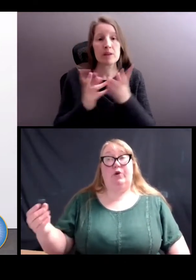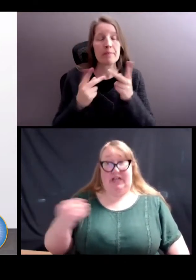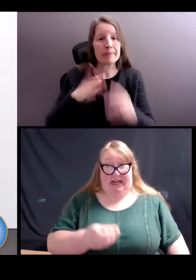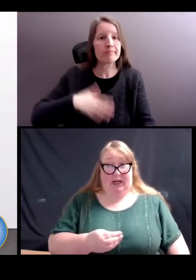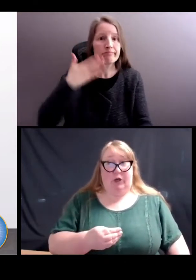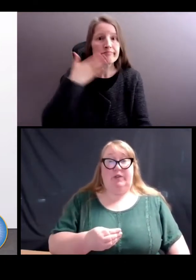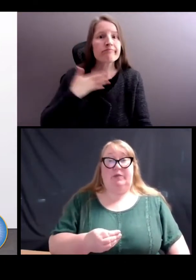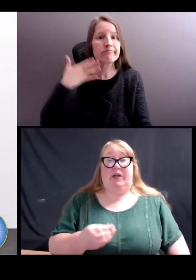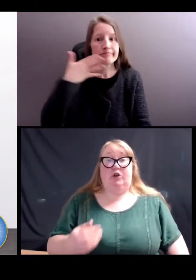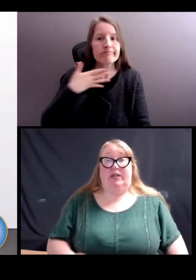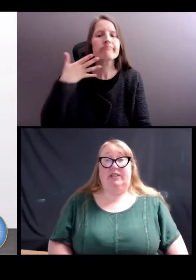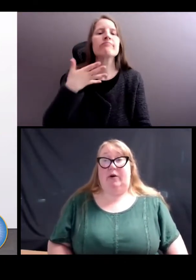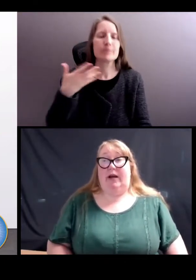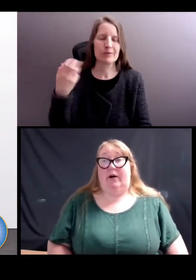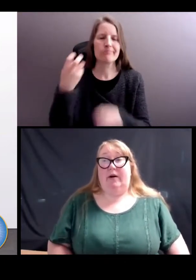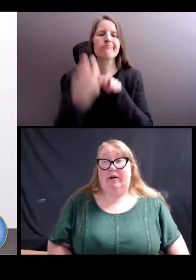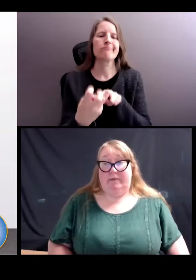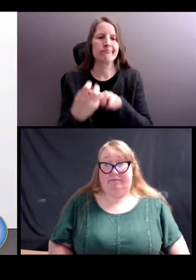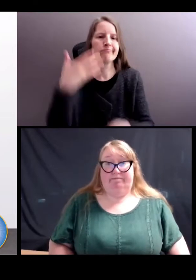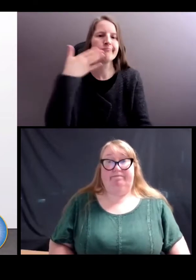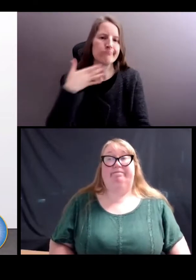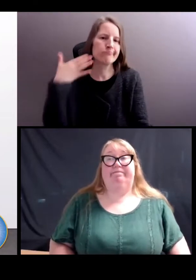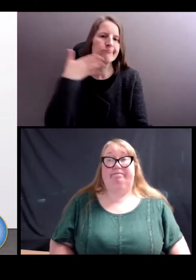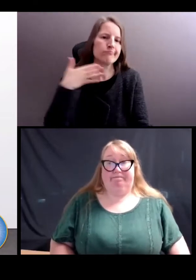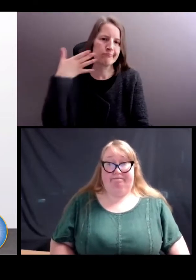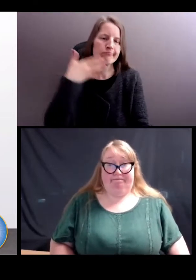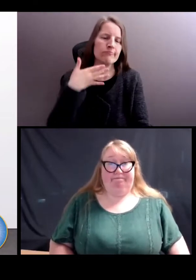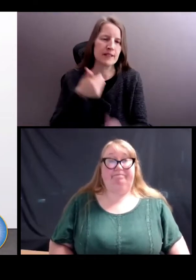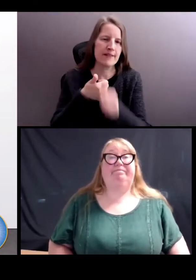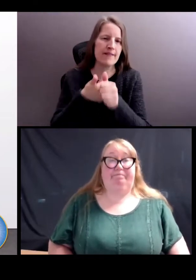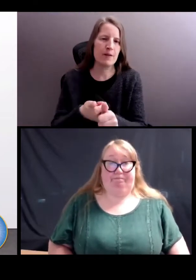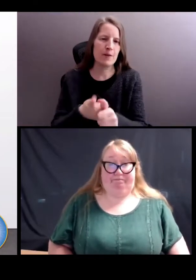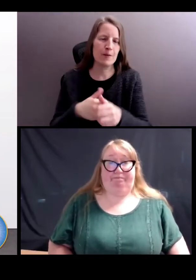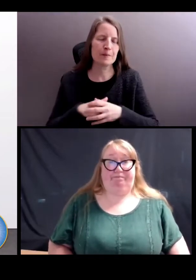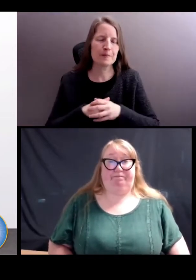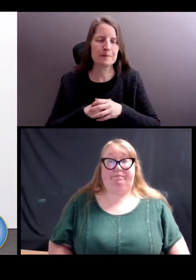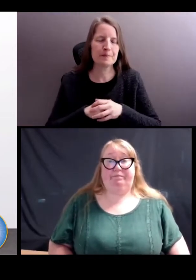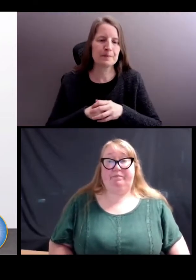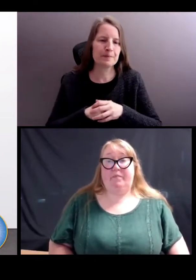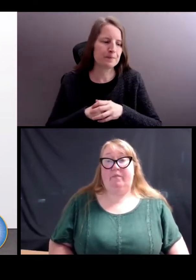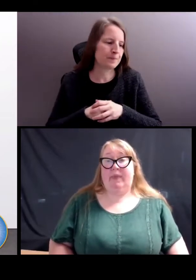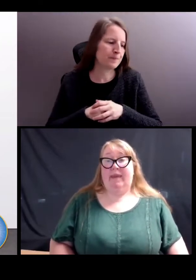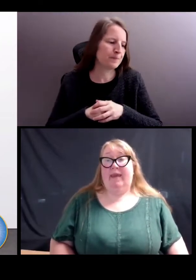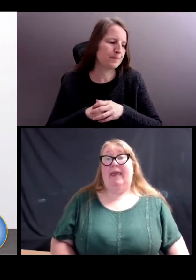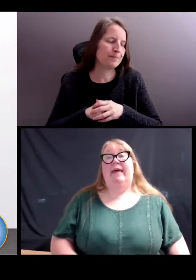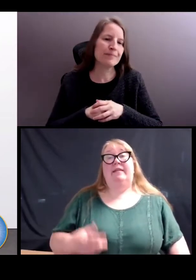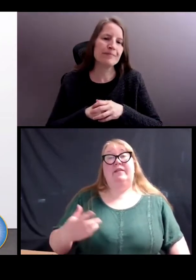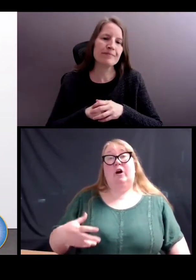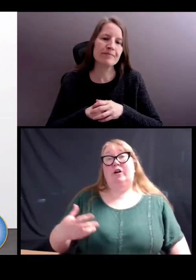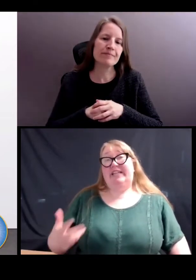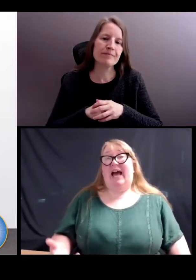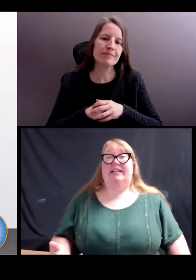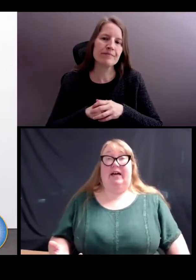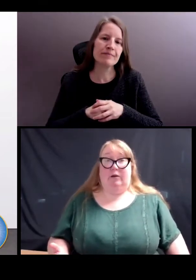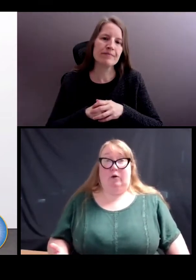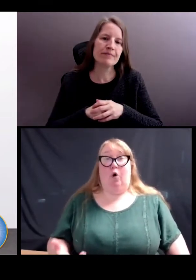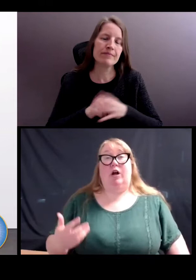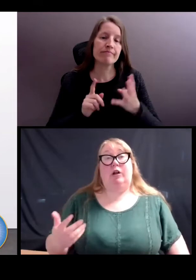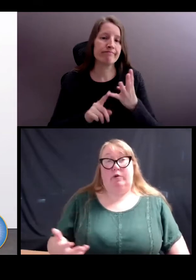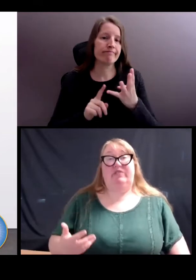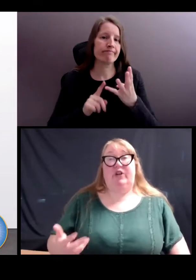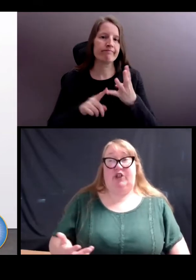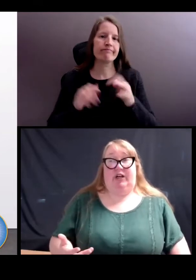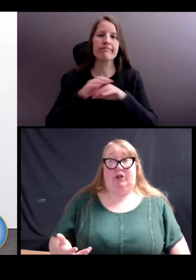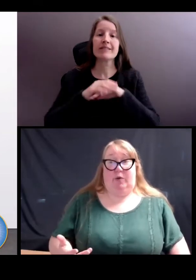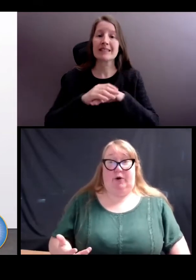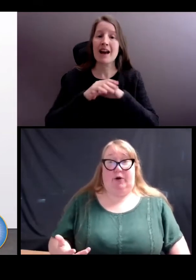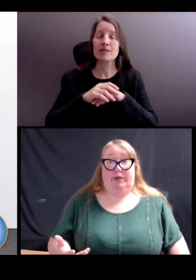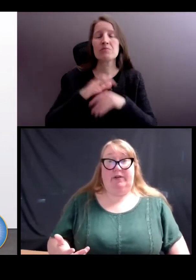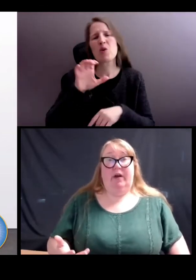would need a cued speech transliterator Then there are tactile or close vision interpreters